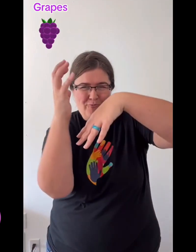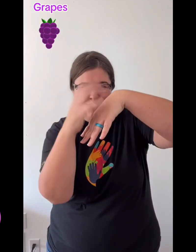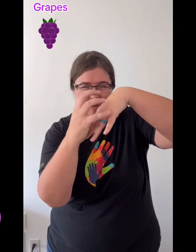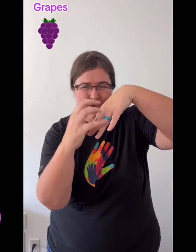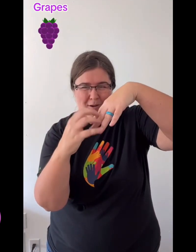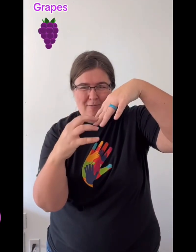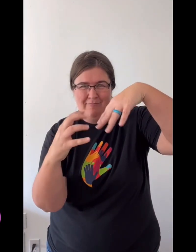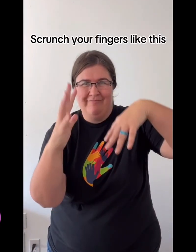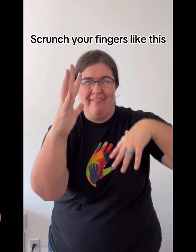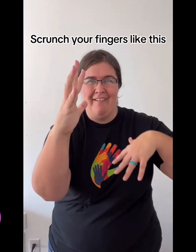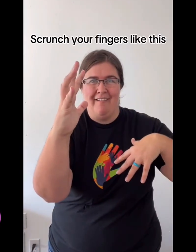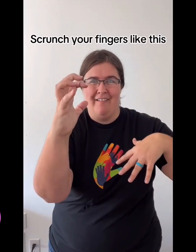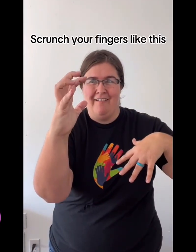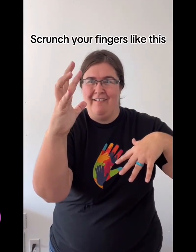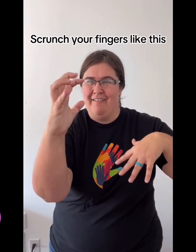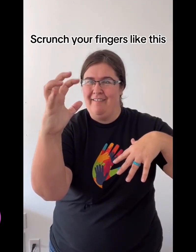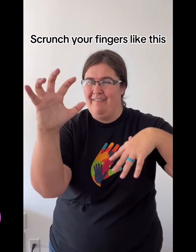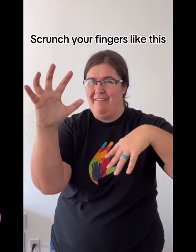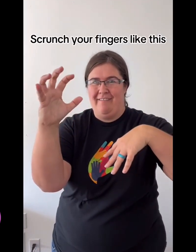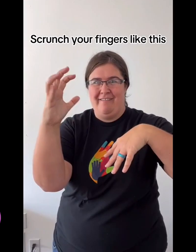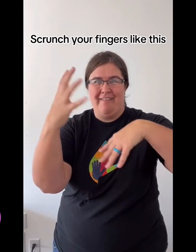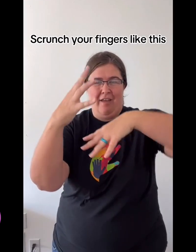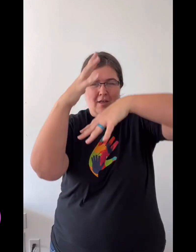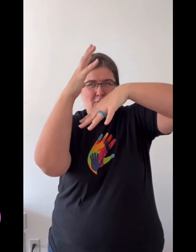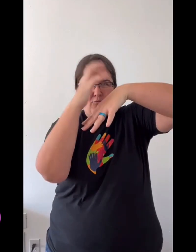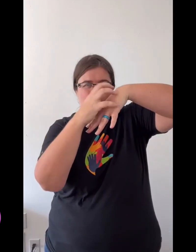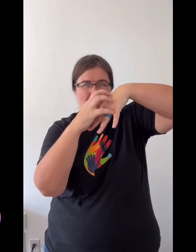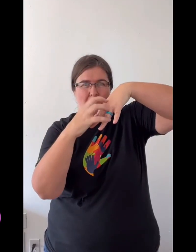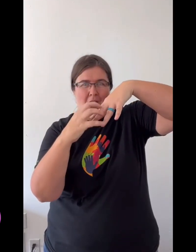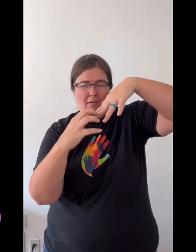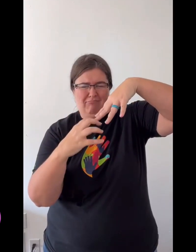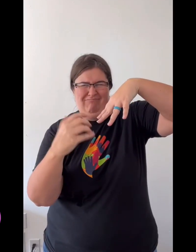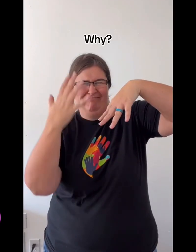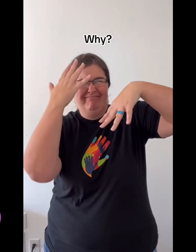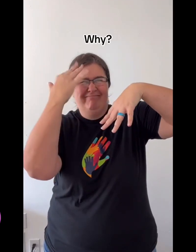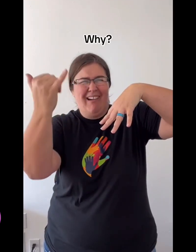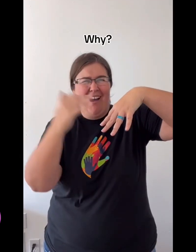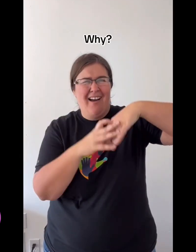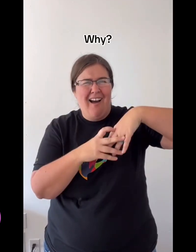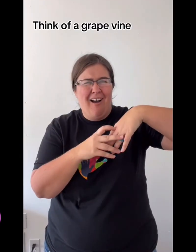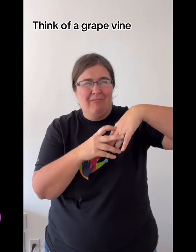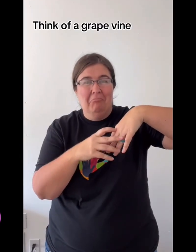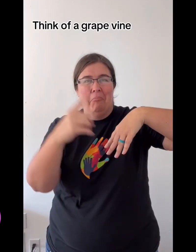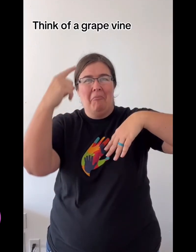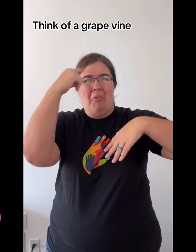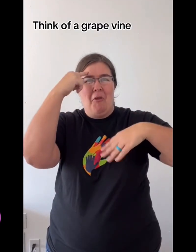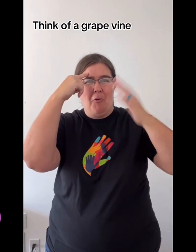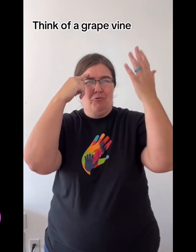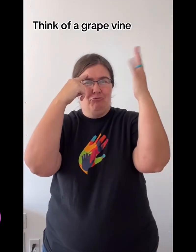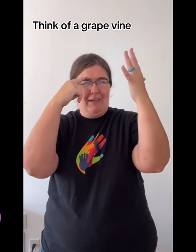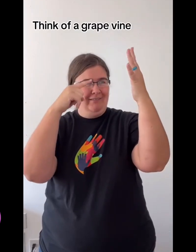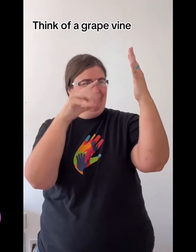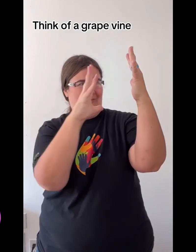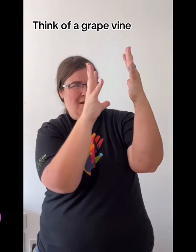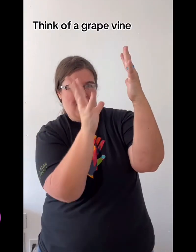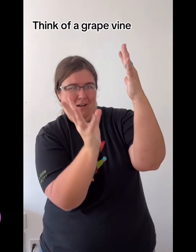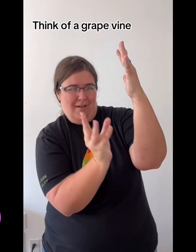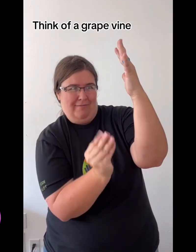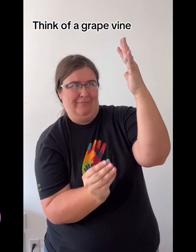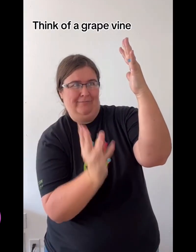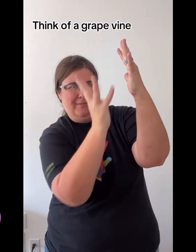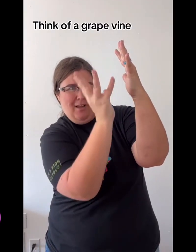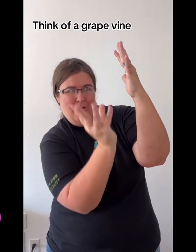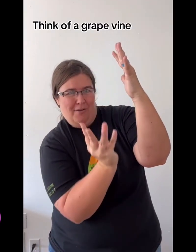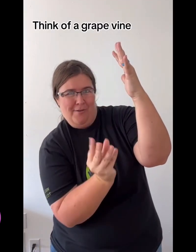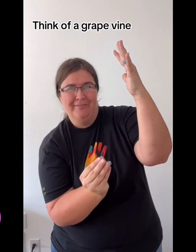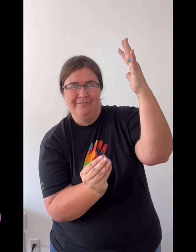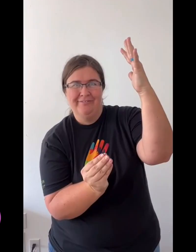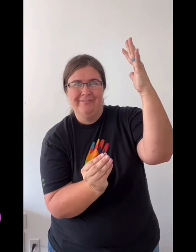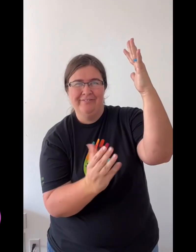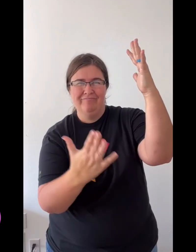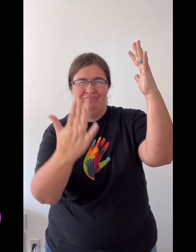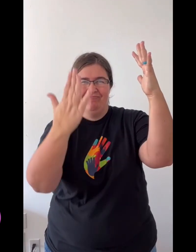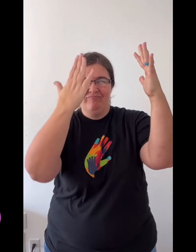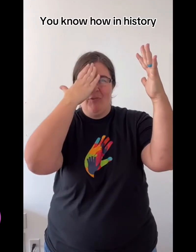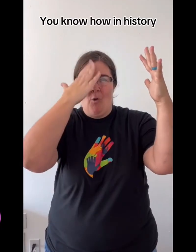Grapes: Scrunch your fingers like this. Why? Think of a great vine.